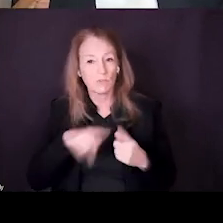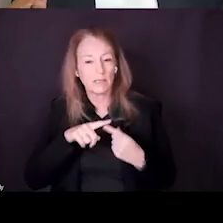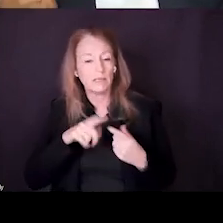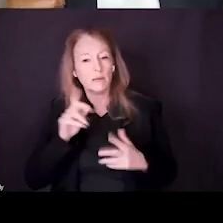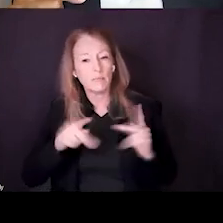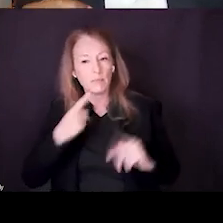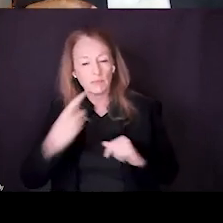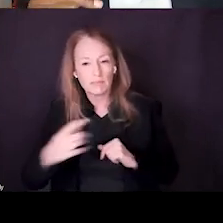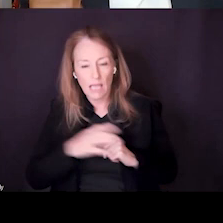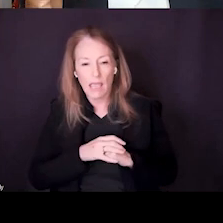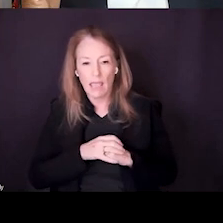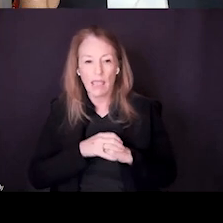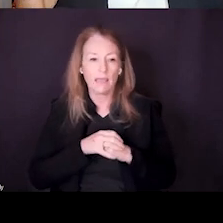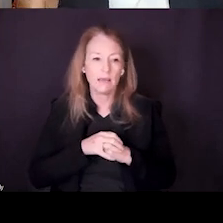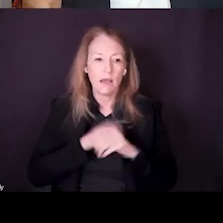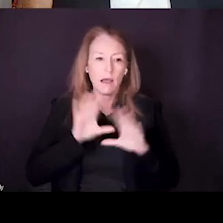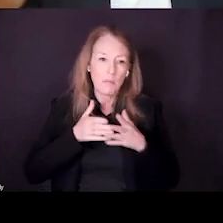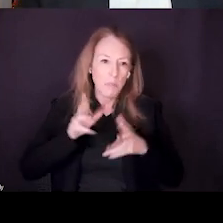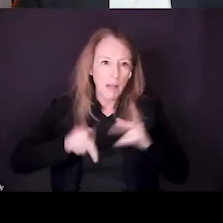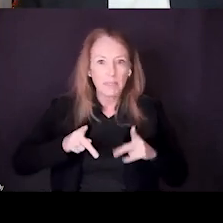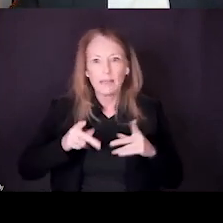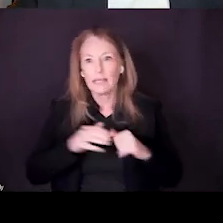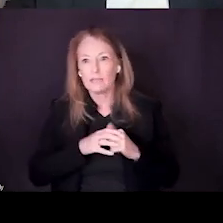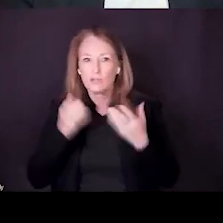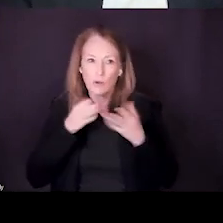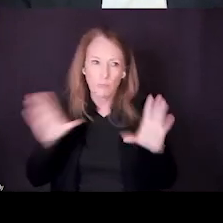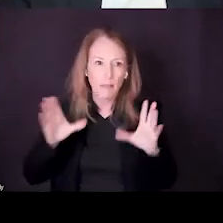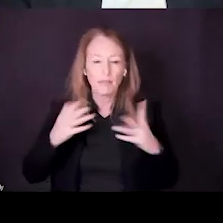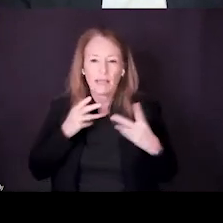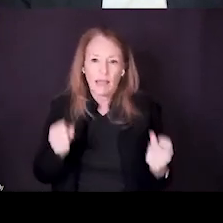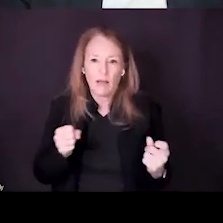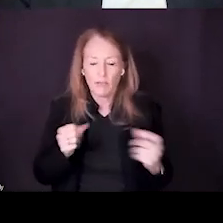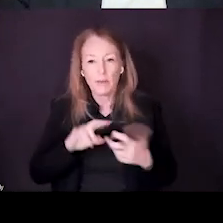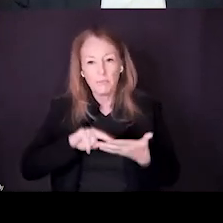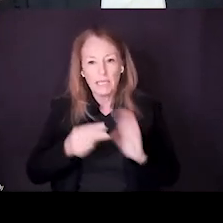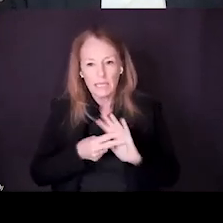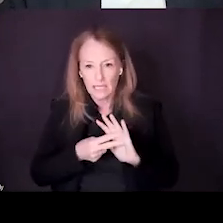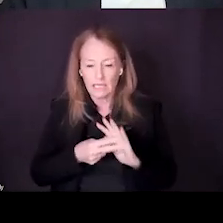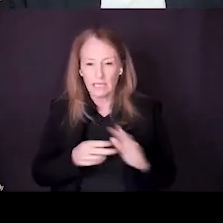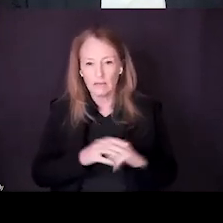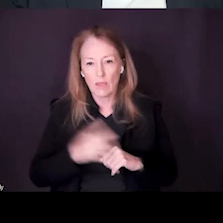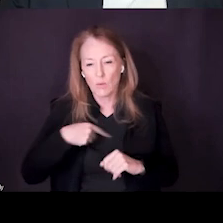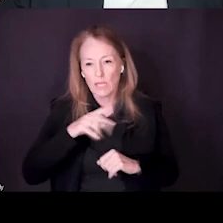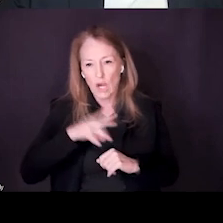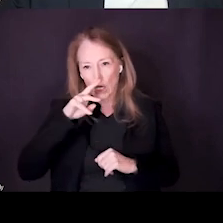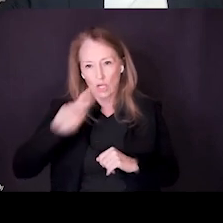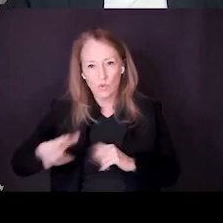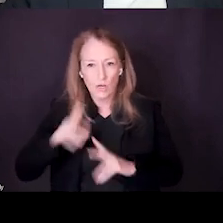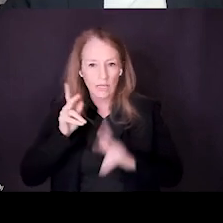HEALTH, WHAT THEY BELIEVE IS WE ARE IGNORING PEOPLE WITH DIAGNOSABLE CONDITIONS. NOTHING CAN BE FURTHER FROM THE TRUTH.